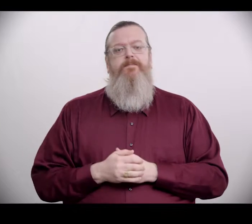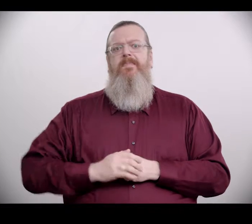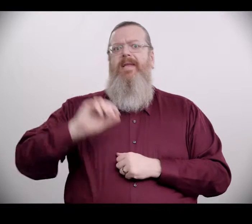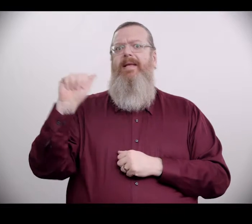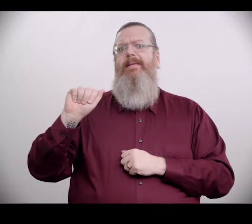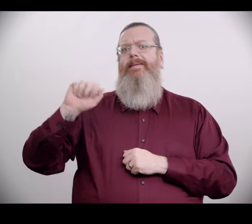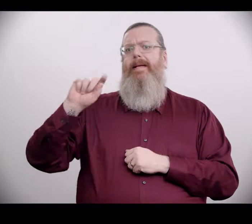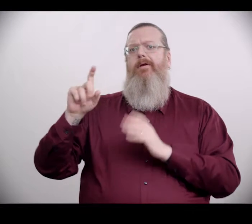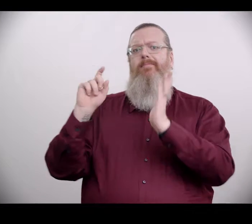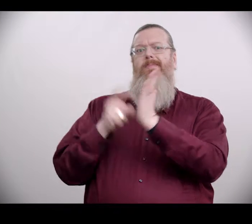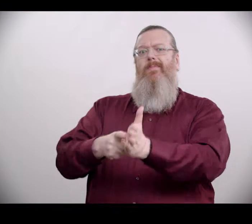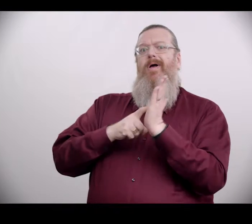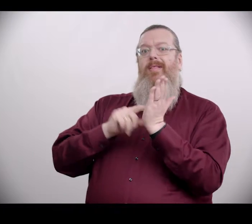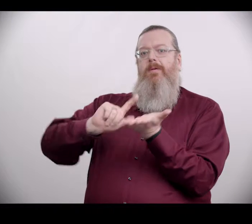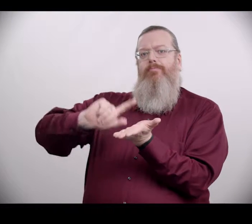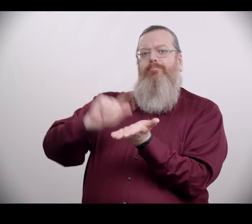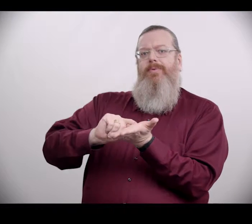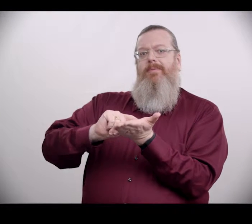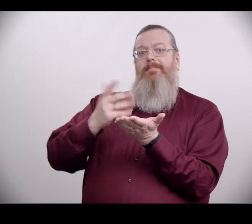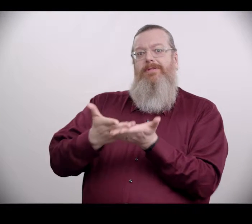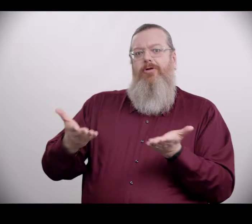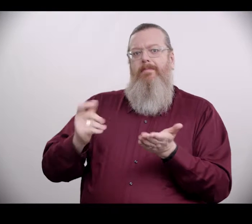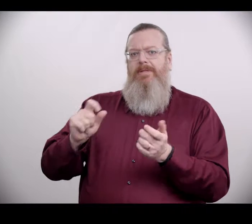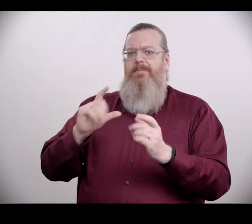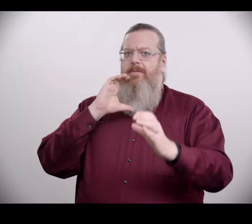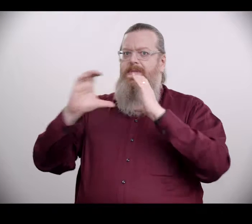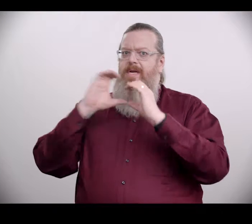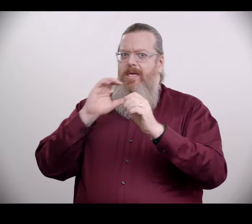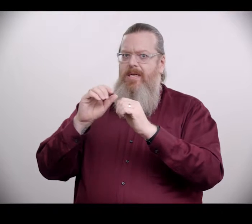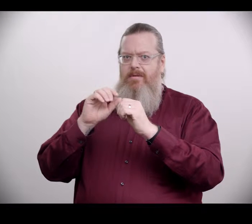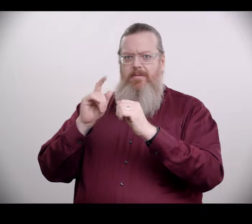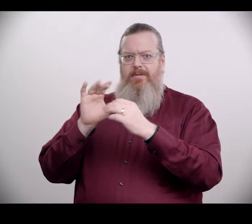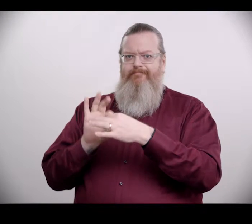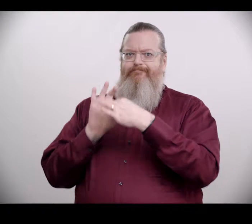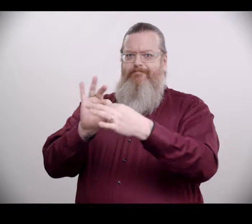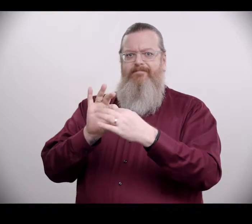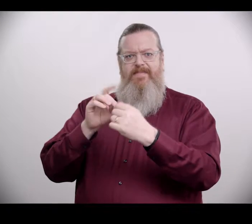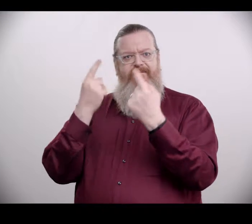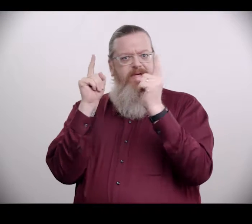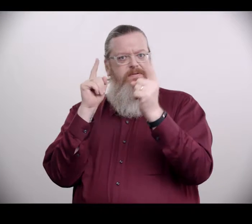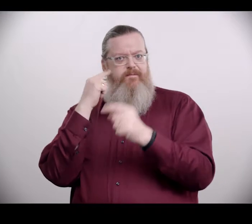The ADA requires that printed materials be communicated in a manner that is effective